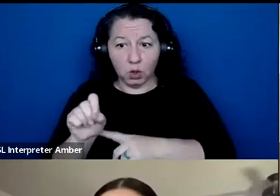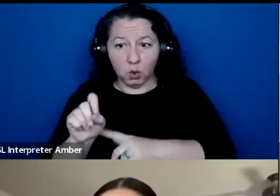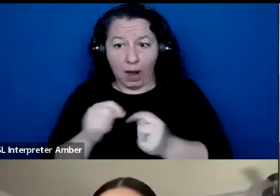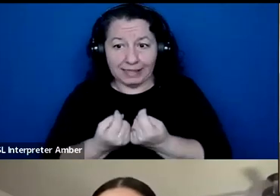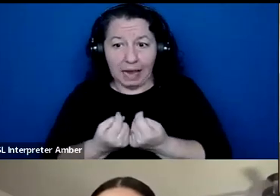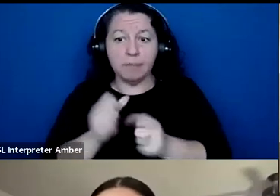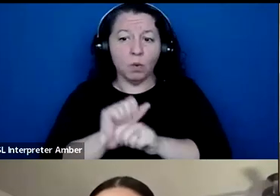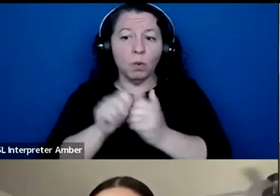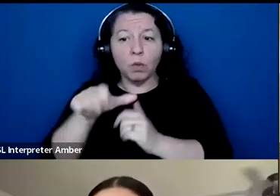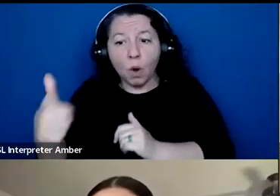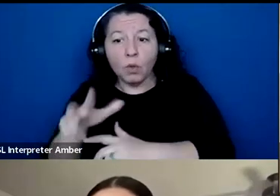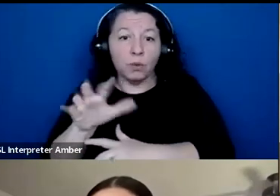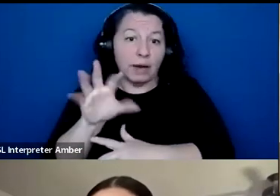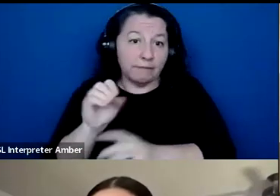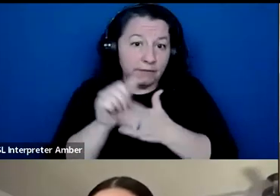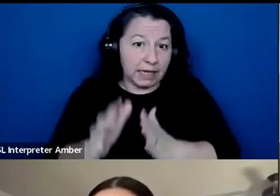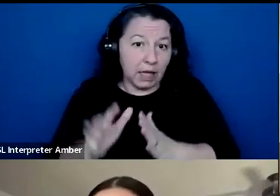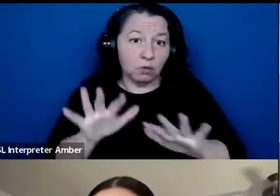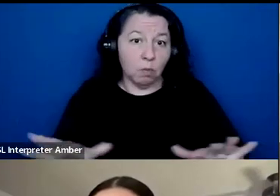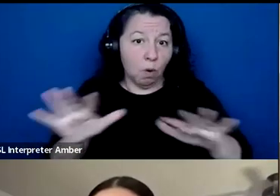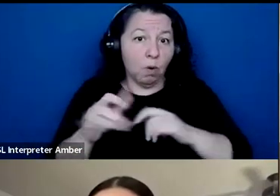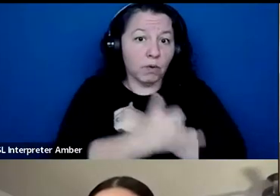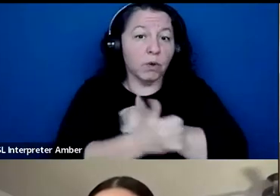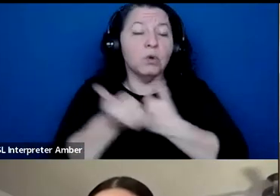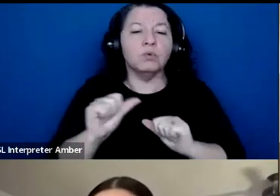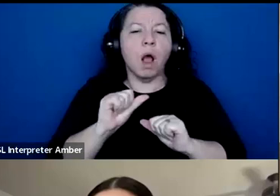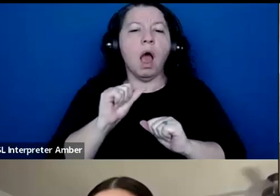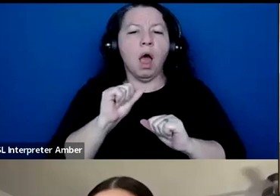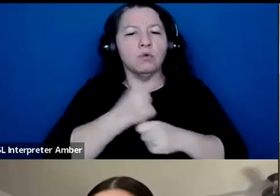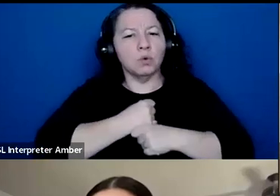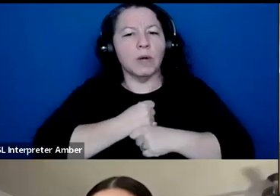leaders around the country and trying to build an international solidarity working group